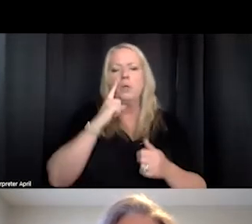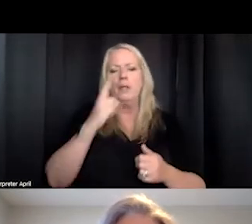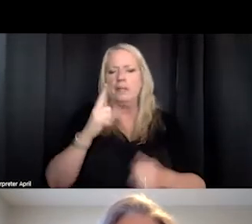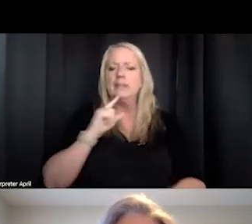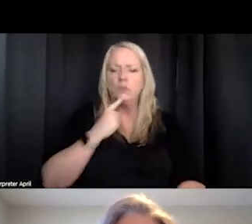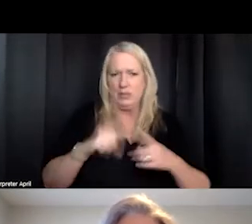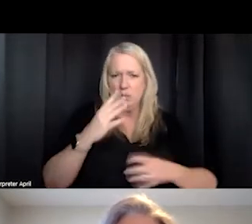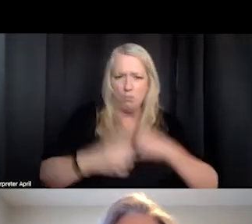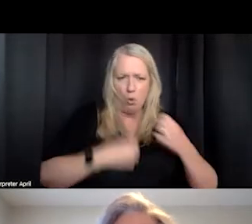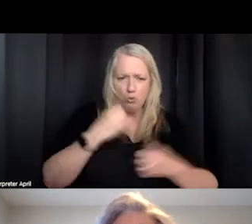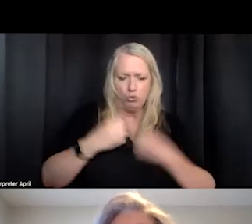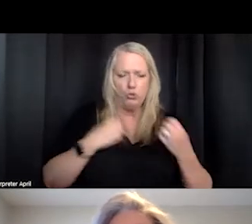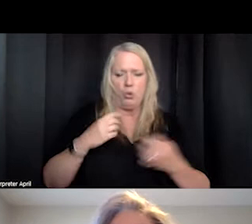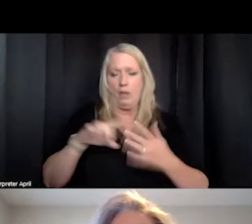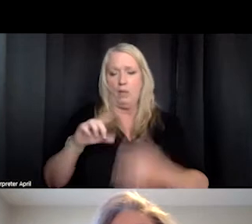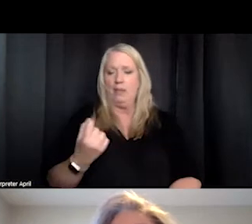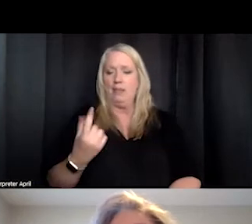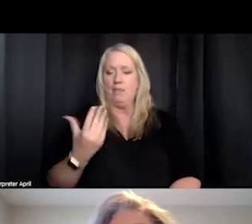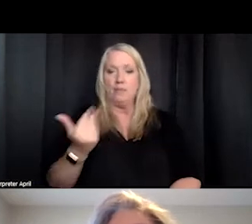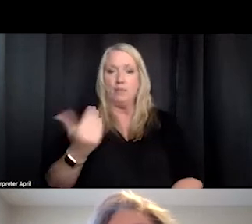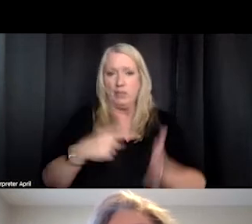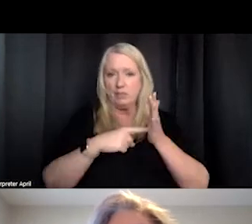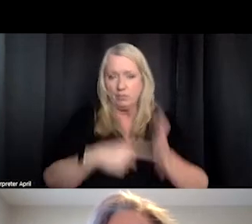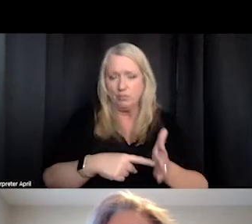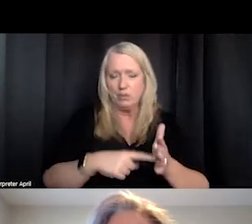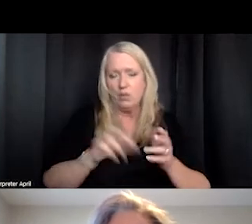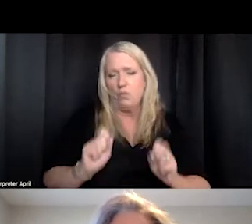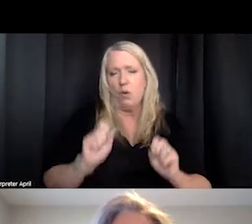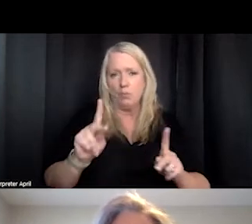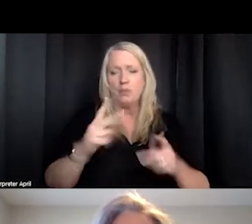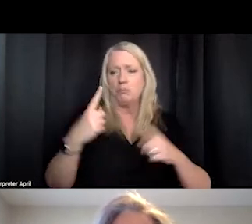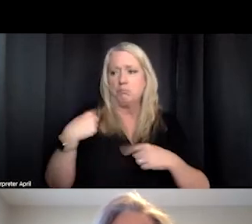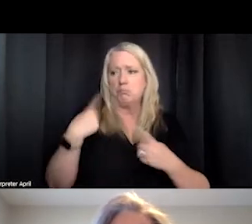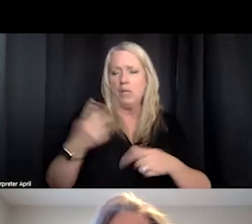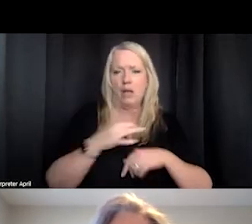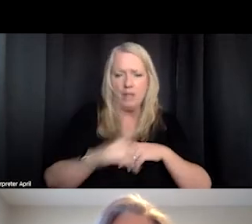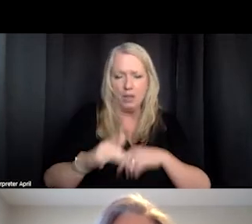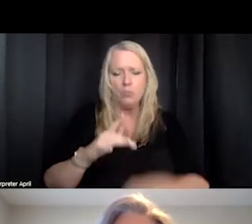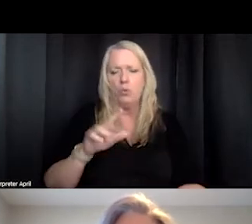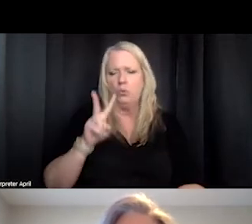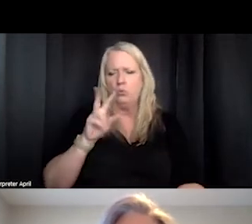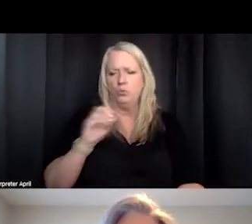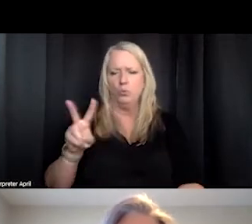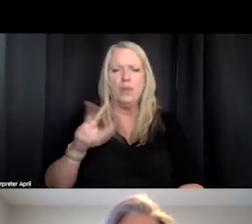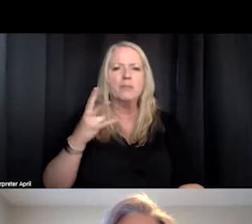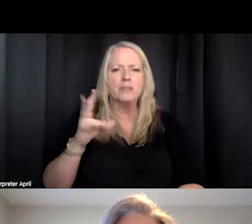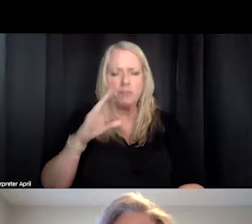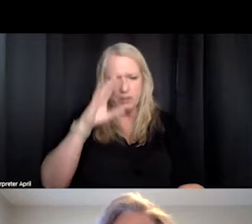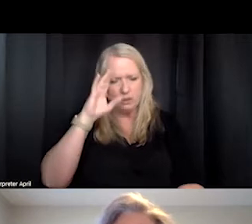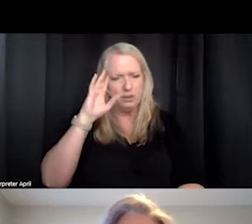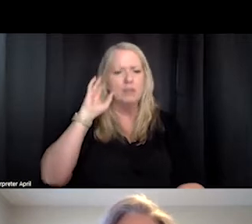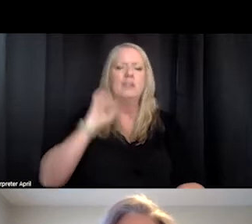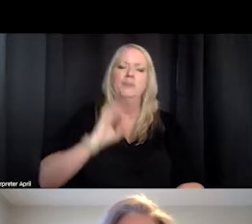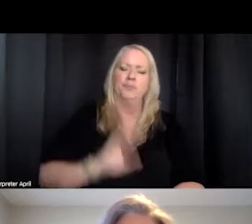THOSE, 1115 DEMONSTRATION OPPORTUNITIES HAVE BEEN AVAILABLE SINCE SINCE, 2017. 2018, RESPECTIVELY.